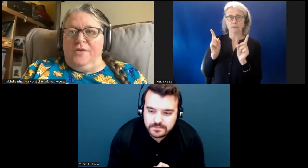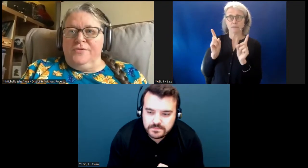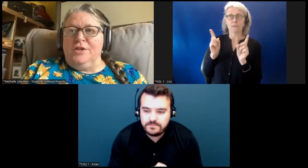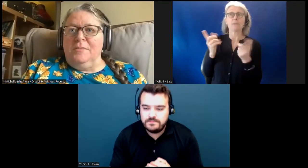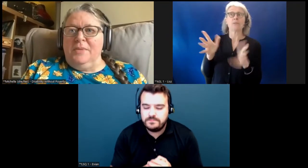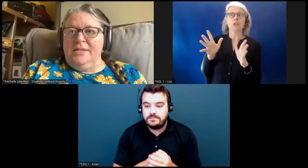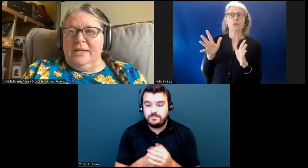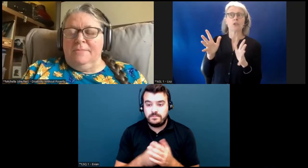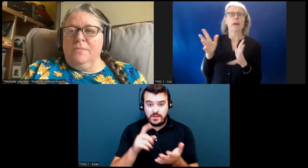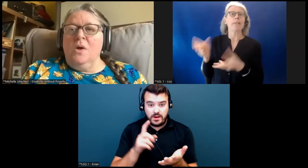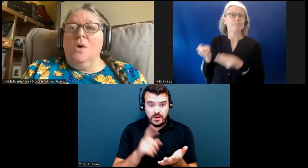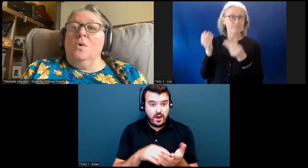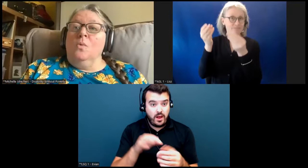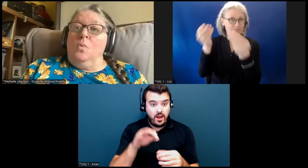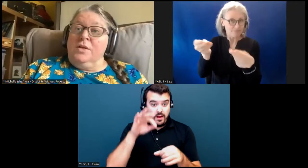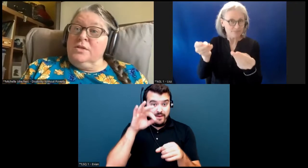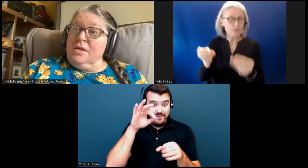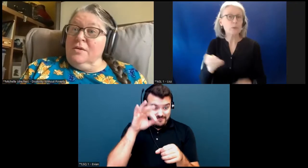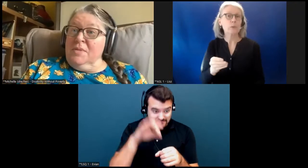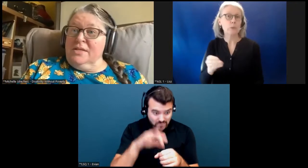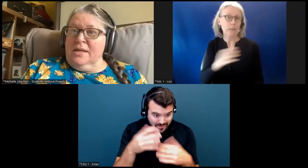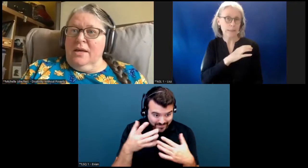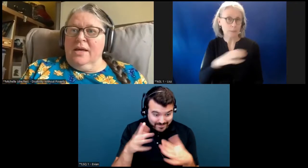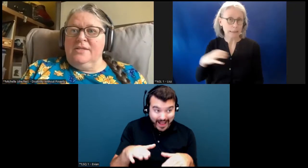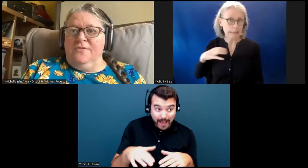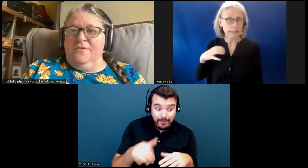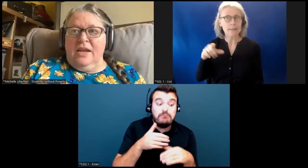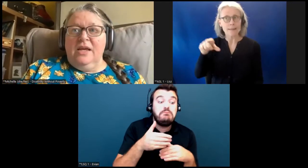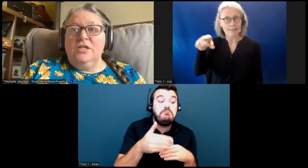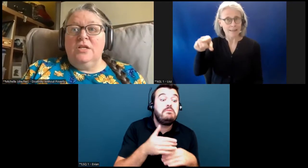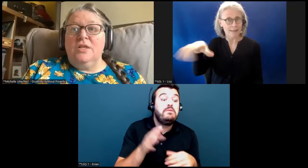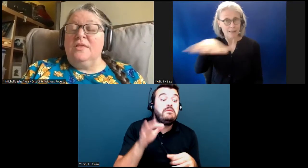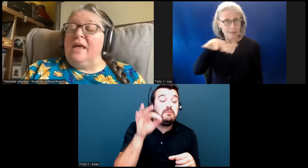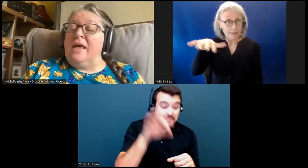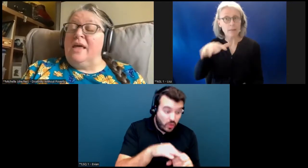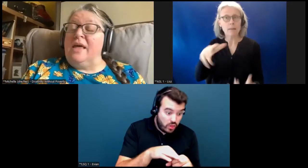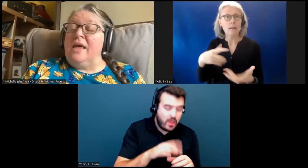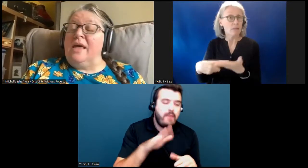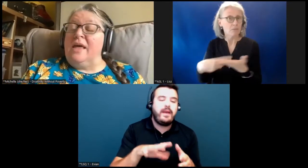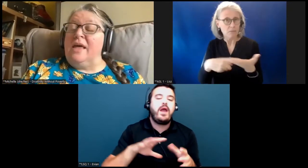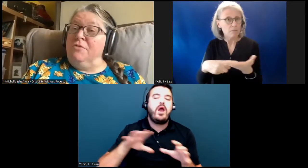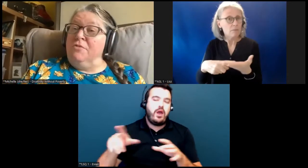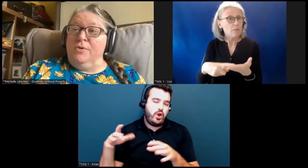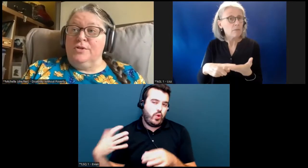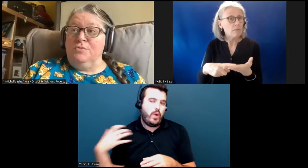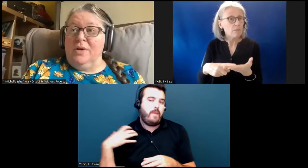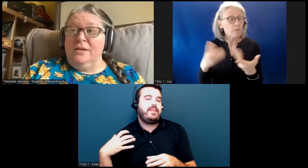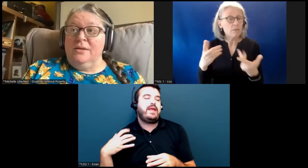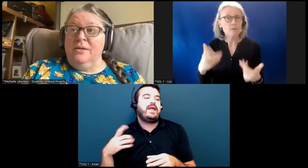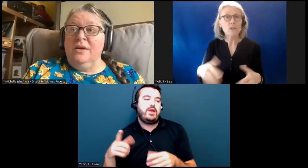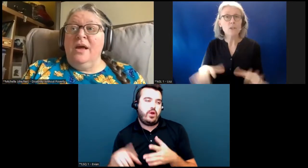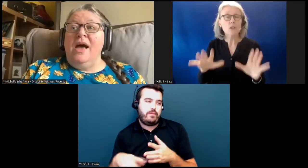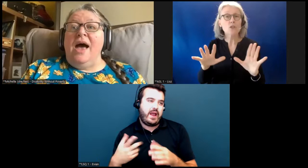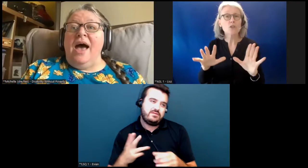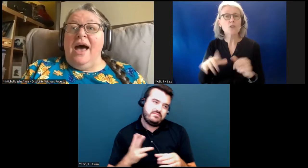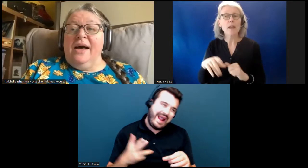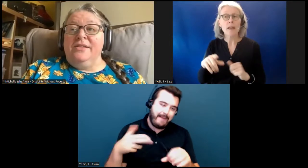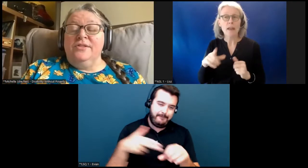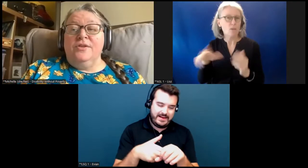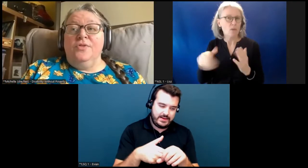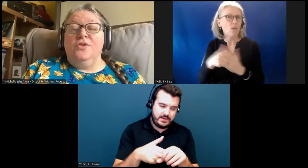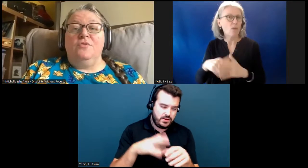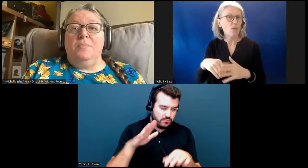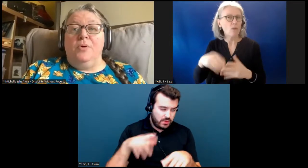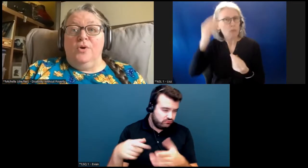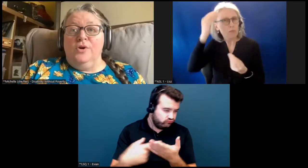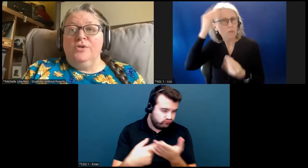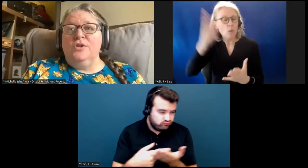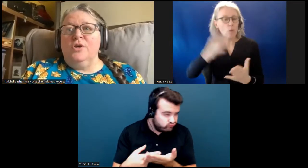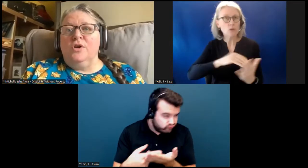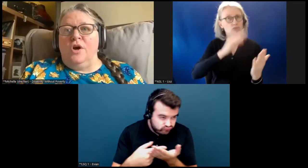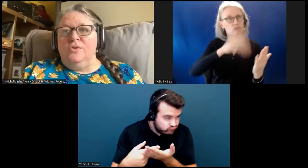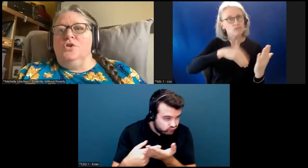OFF TO COMMITTEE. ONCE THE COMMITTEE IS FINISHED, THEN REPORTS ARE WRITTEN. AND THE REPORT GOES